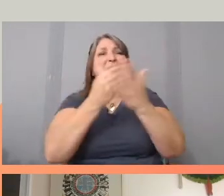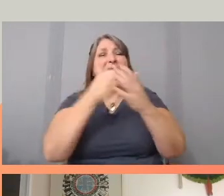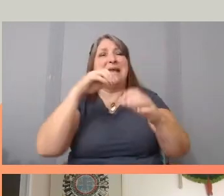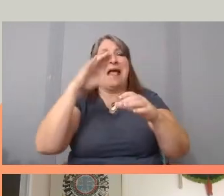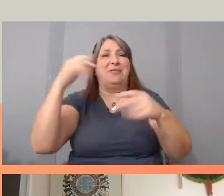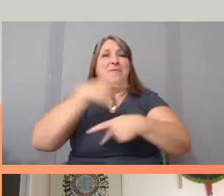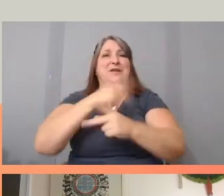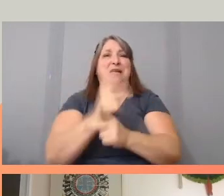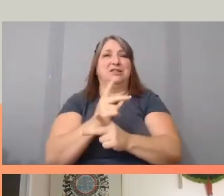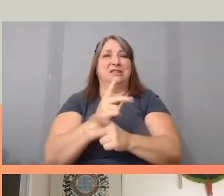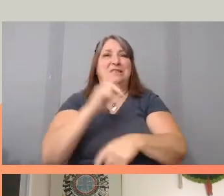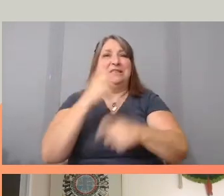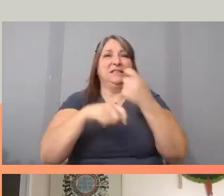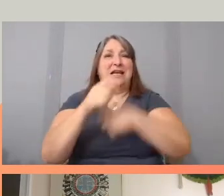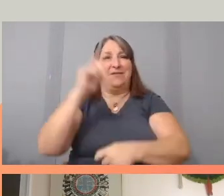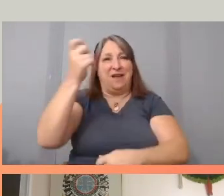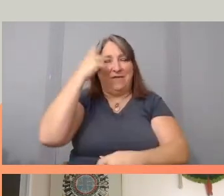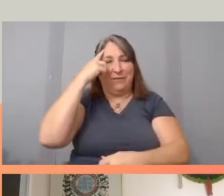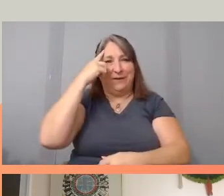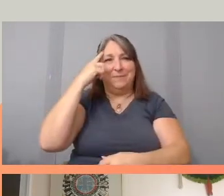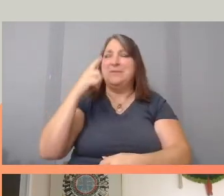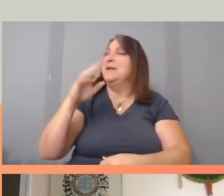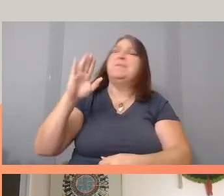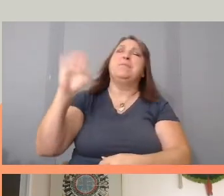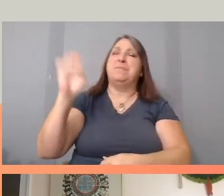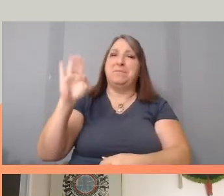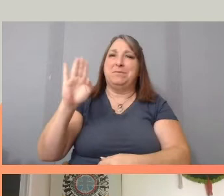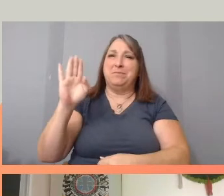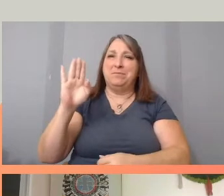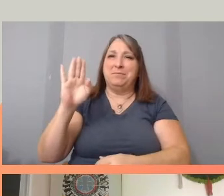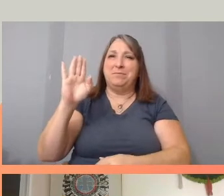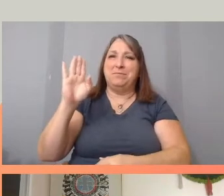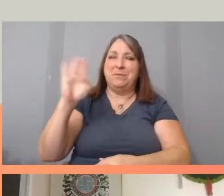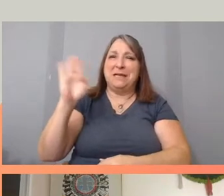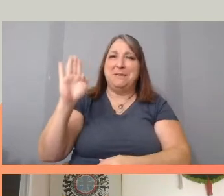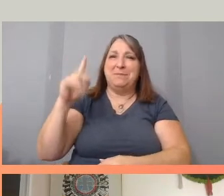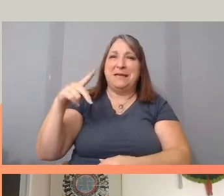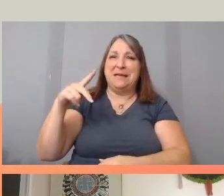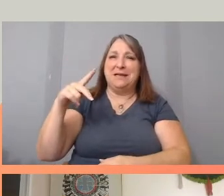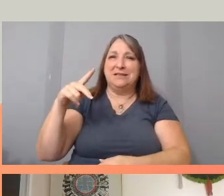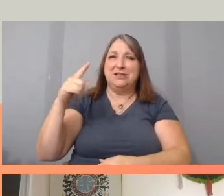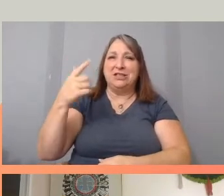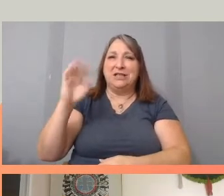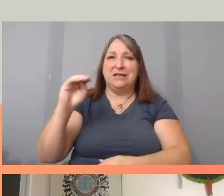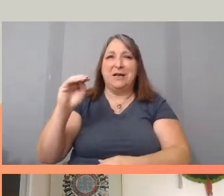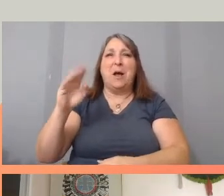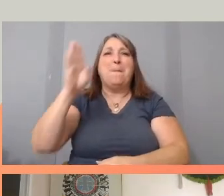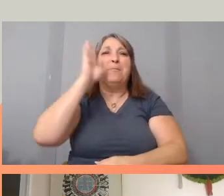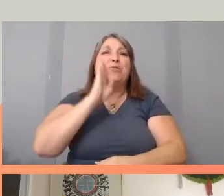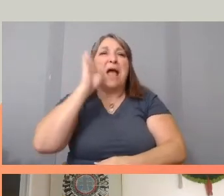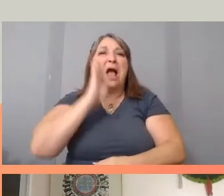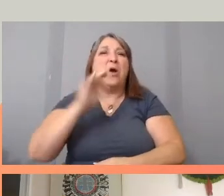So you just said, BGDM, will you explain that for people who are not familiar with the acronym. Right, Brown Girls Doc Mafia,